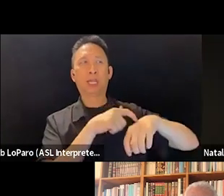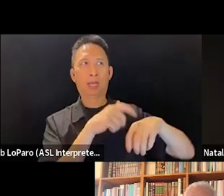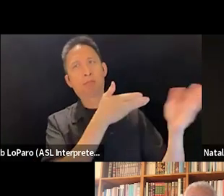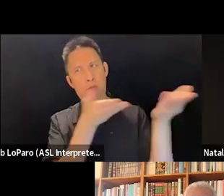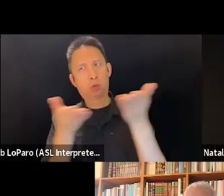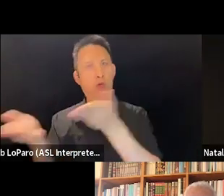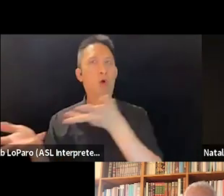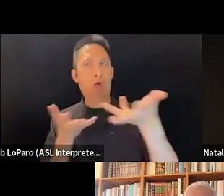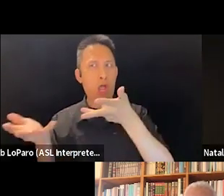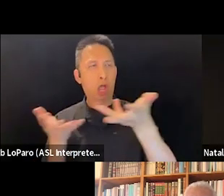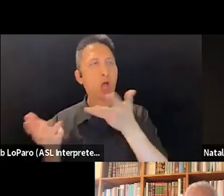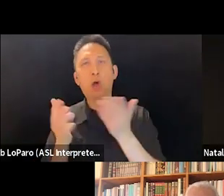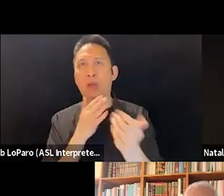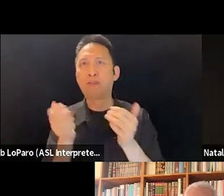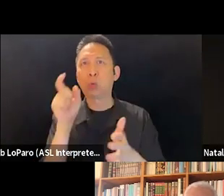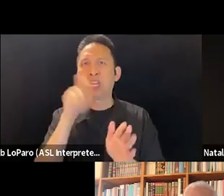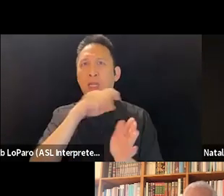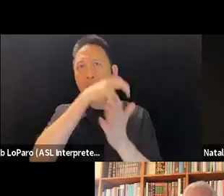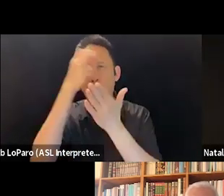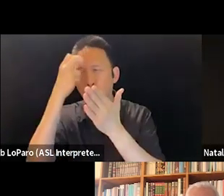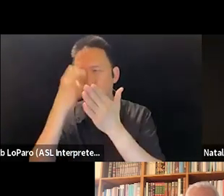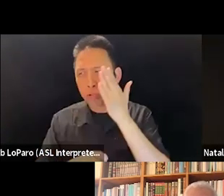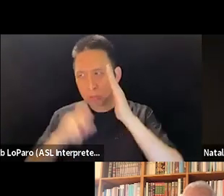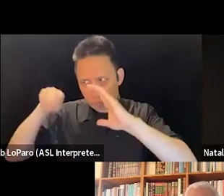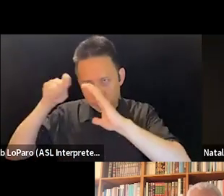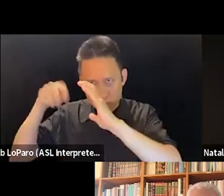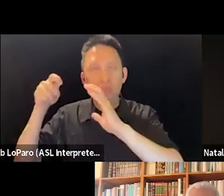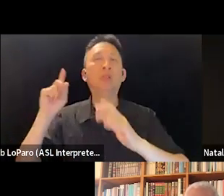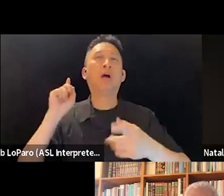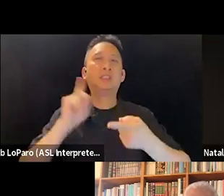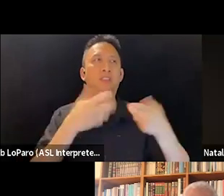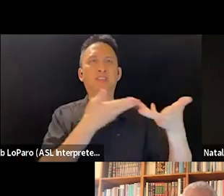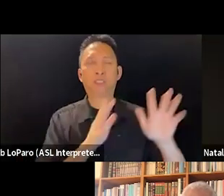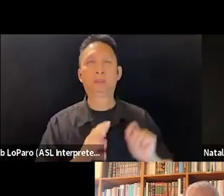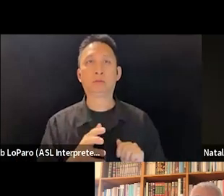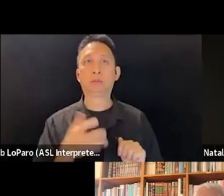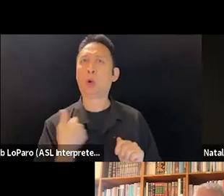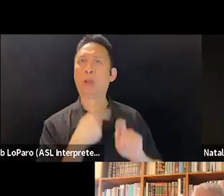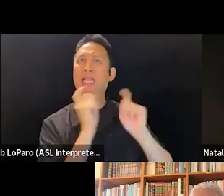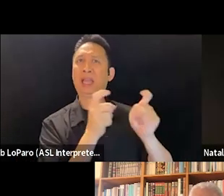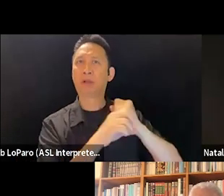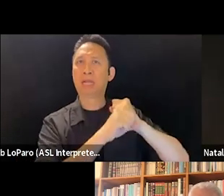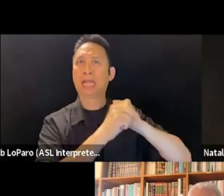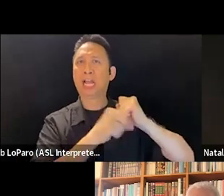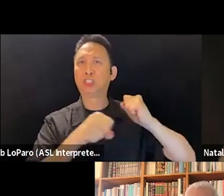And even we do a lot of extend. So sometimes we extend the first appointment, the second appointment to deliver,